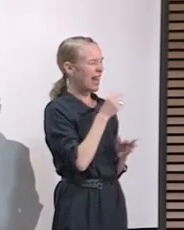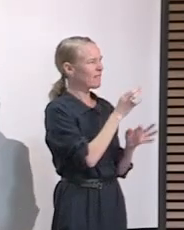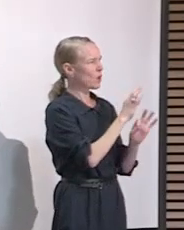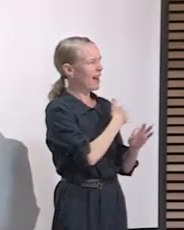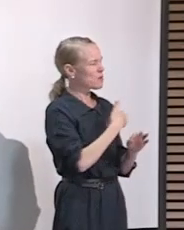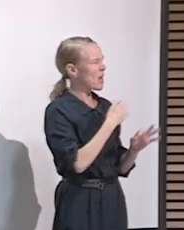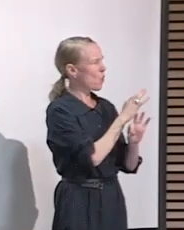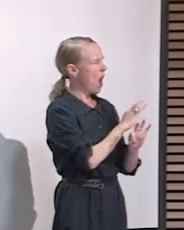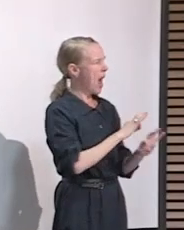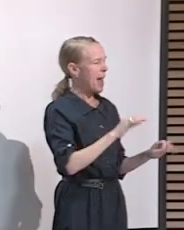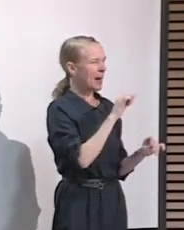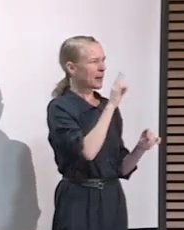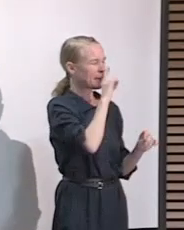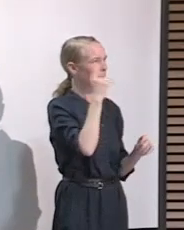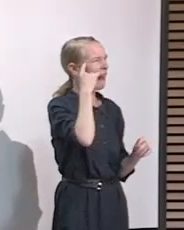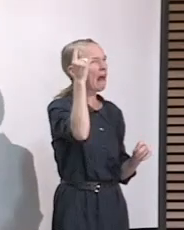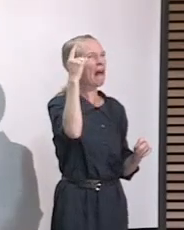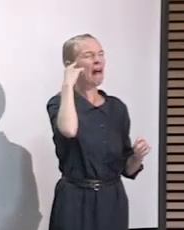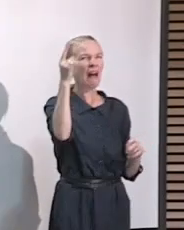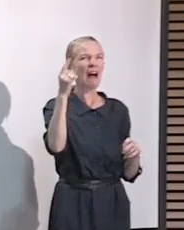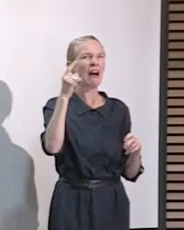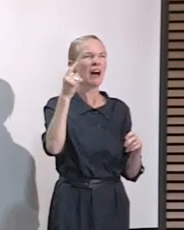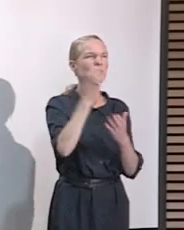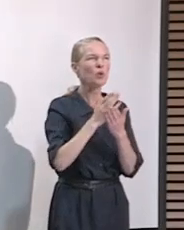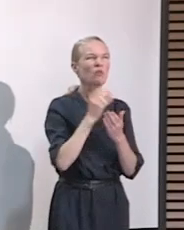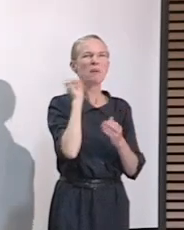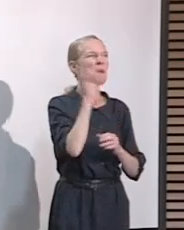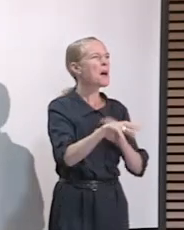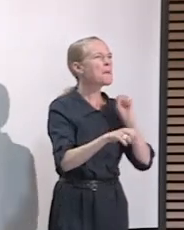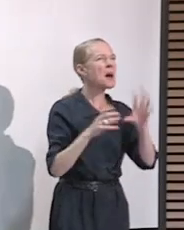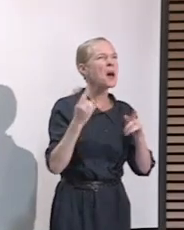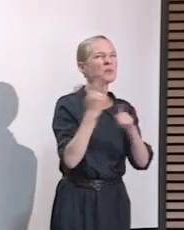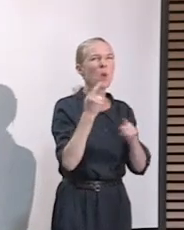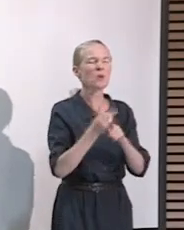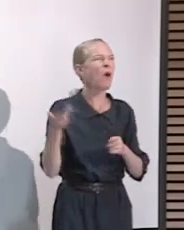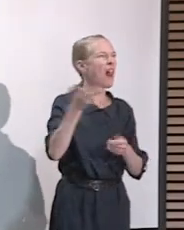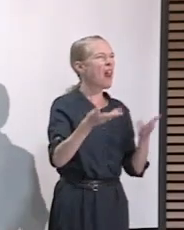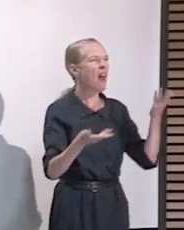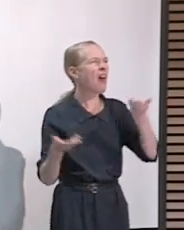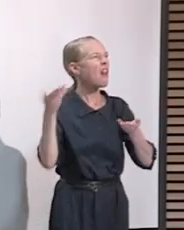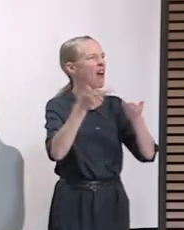round-the-clock updates to the Ministry of Health to allow yourselves to clampdown on the